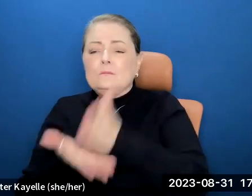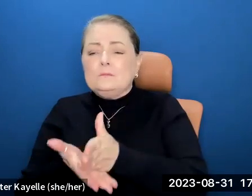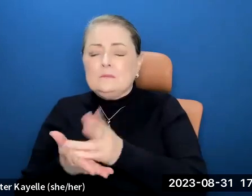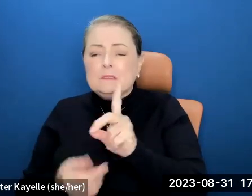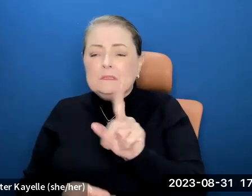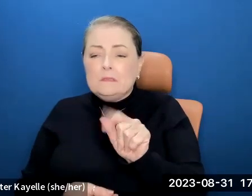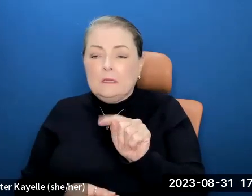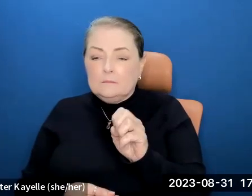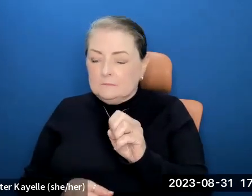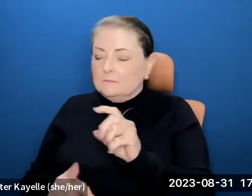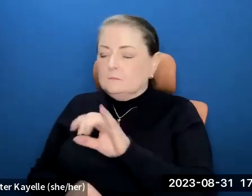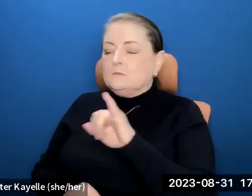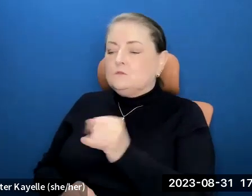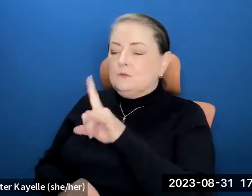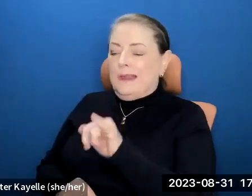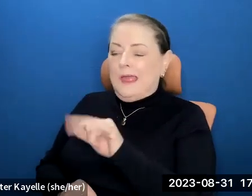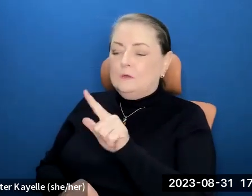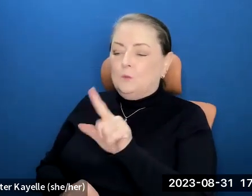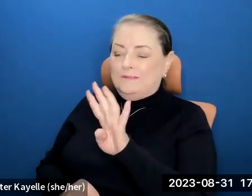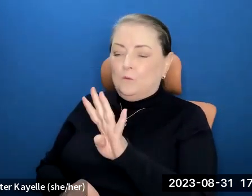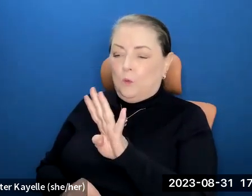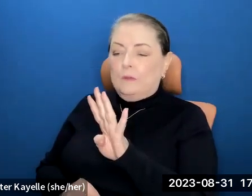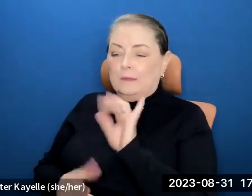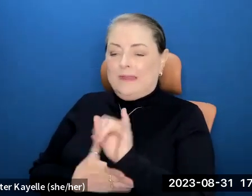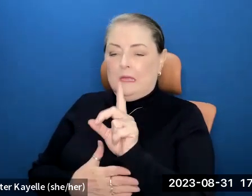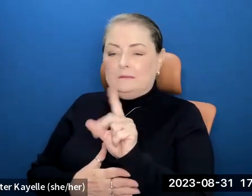um I believe it was July 24th was kind of the date that this all came around and everything